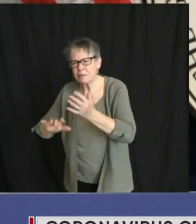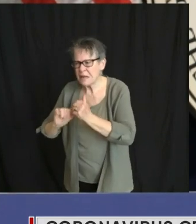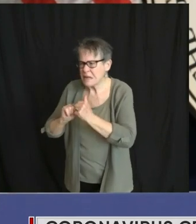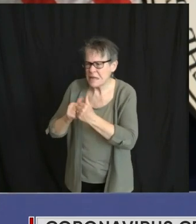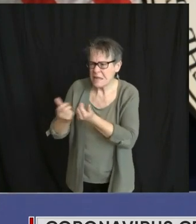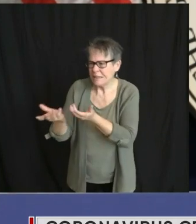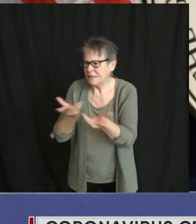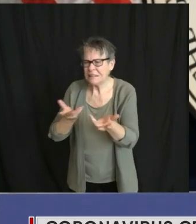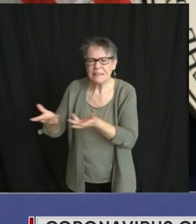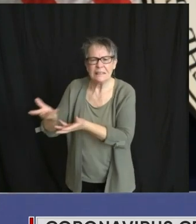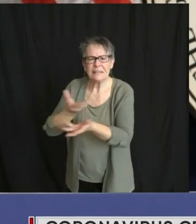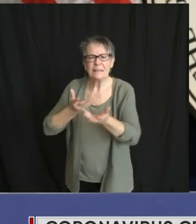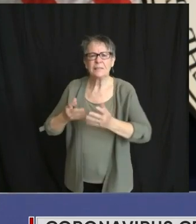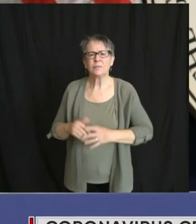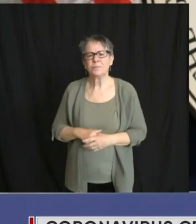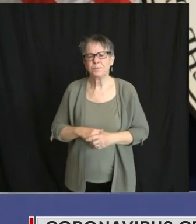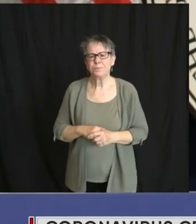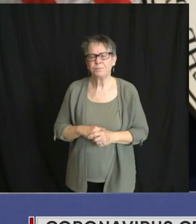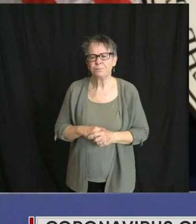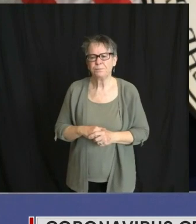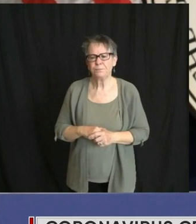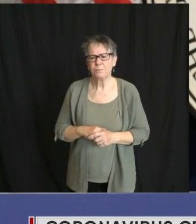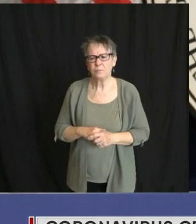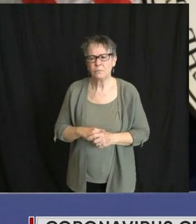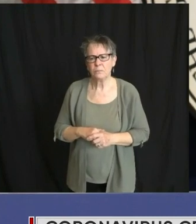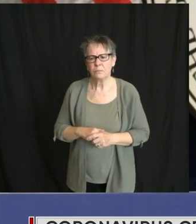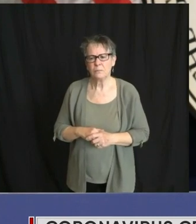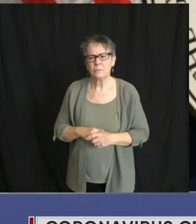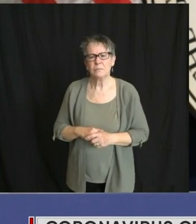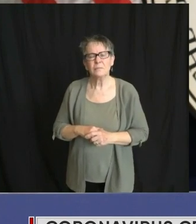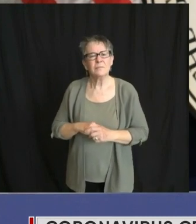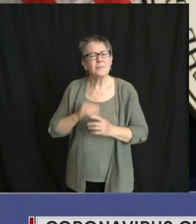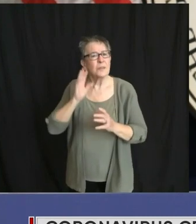THAT CONCERNS US NOT JUST IN THE NEAR TERM BUT ALSO AS WE ARE ON THAT ROAD TO RECOVERY.